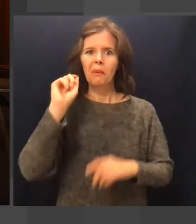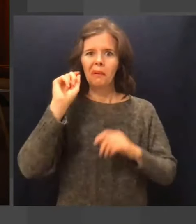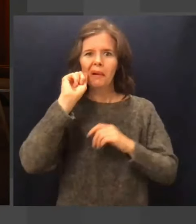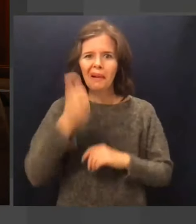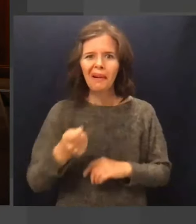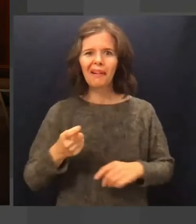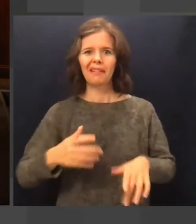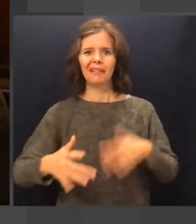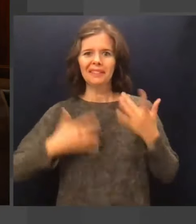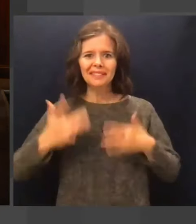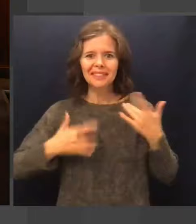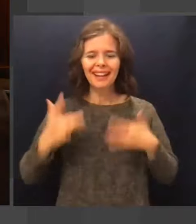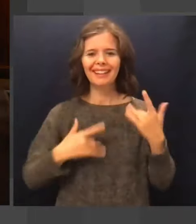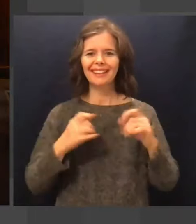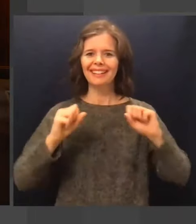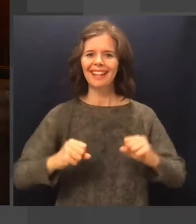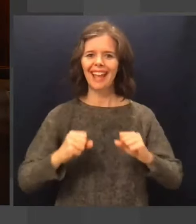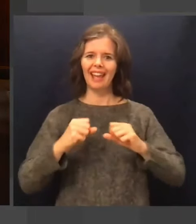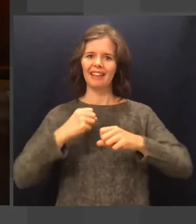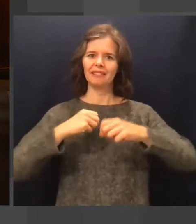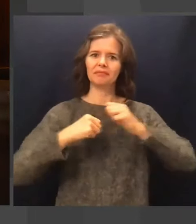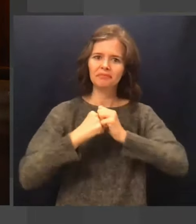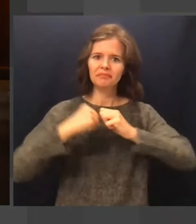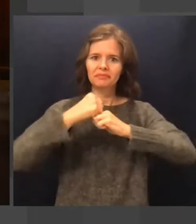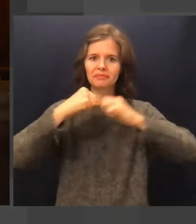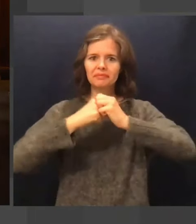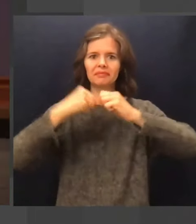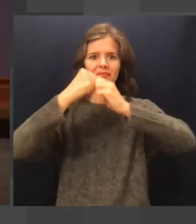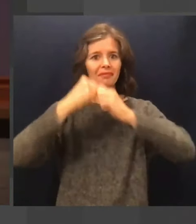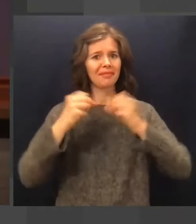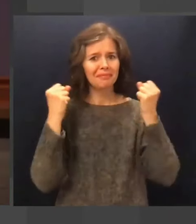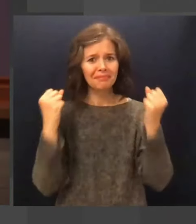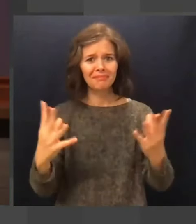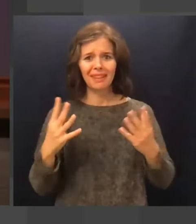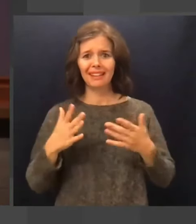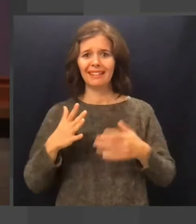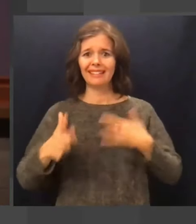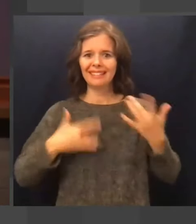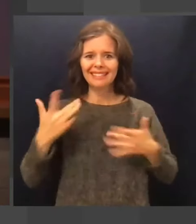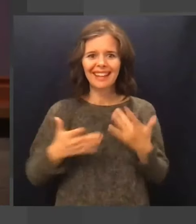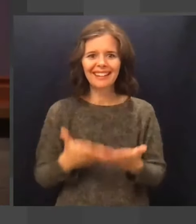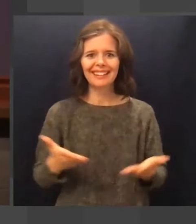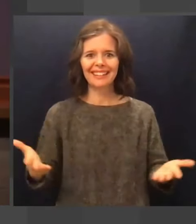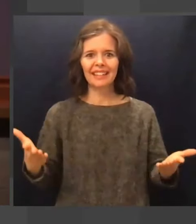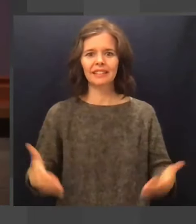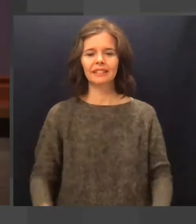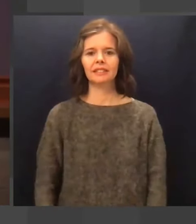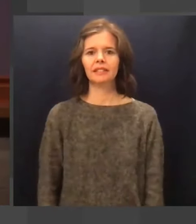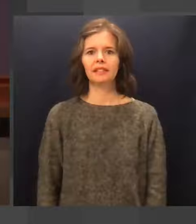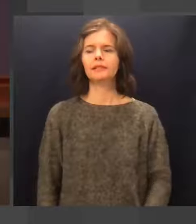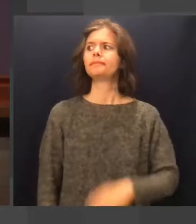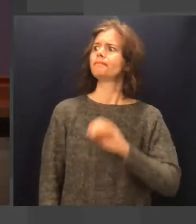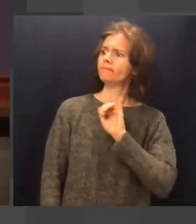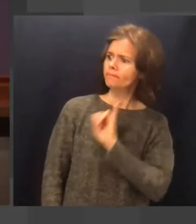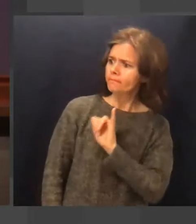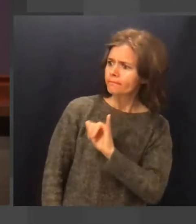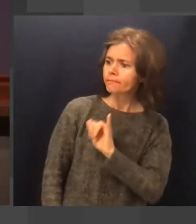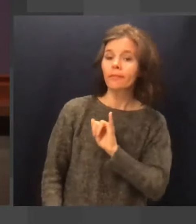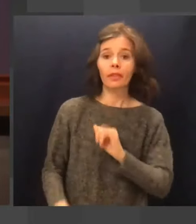THAT IS SO EXCITING AND YOU CAN USE SO MANY COOL THINGS WITH THAT.